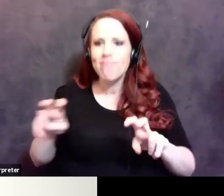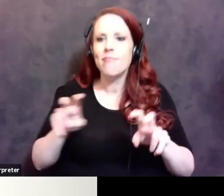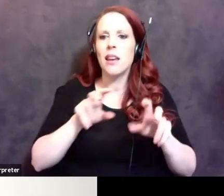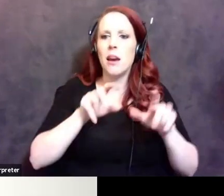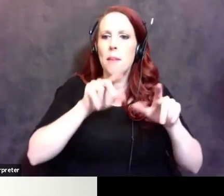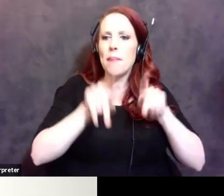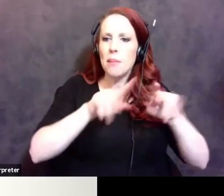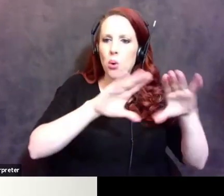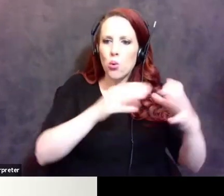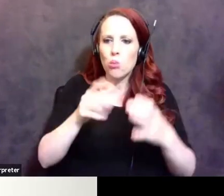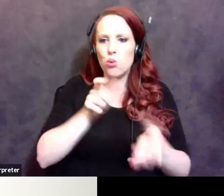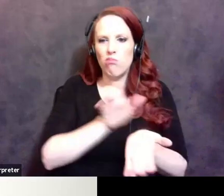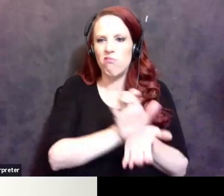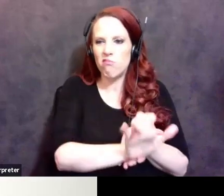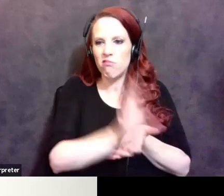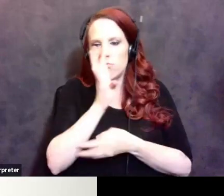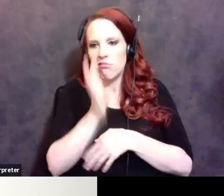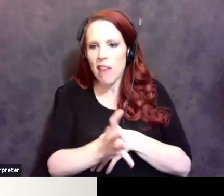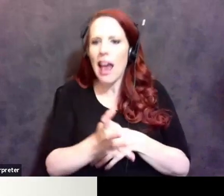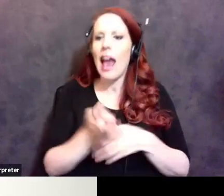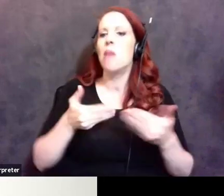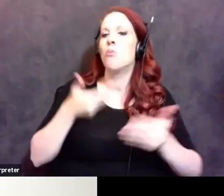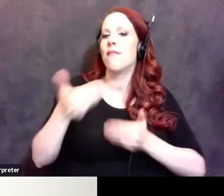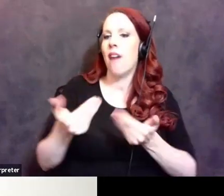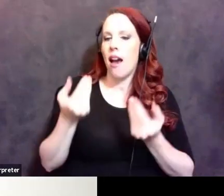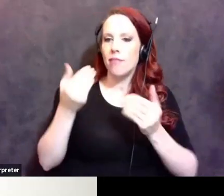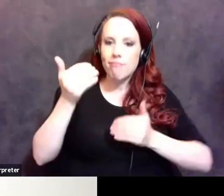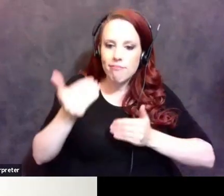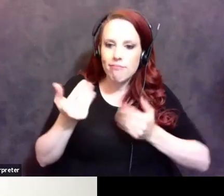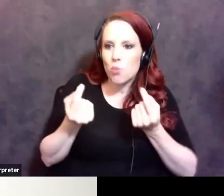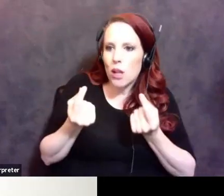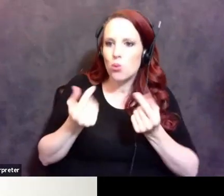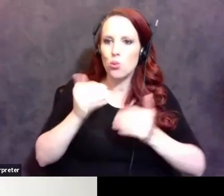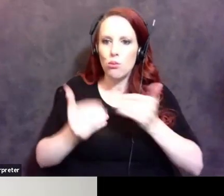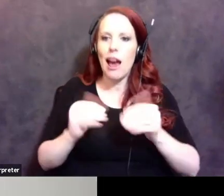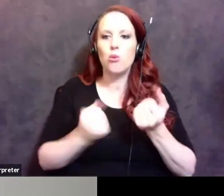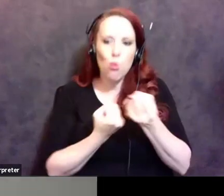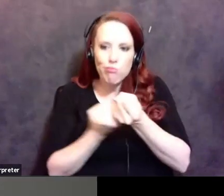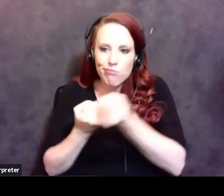tangible, actionable steps we can all take to be better allies and advocates for each other we are